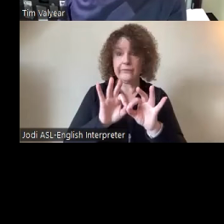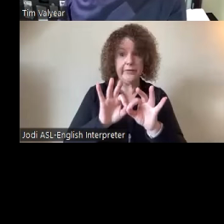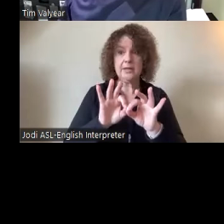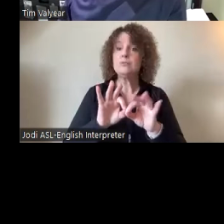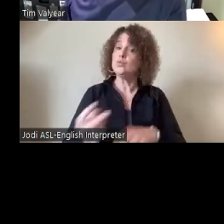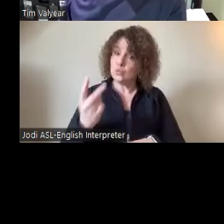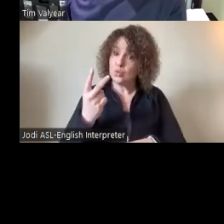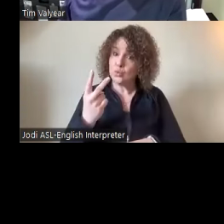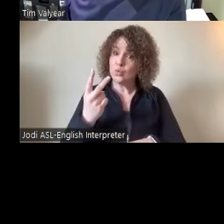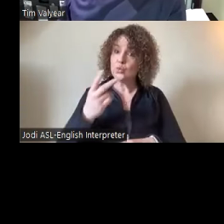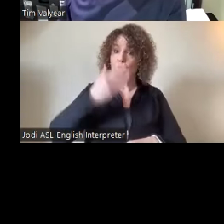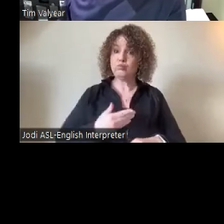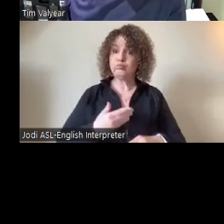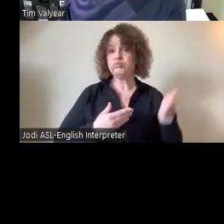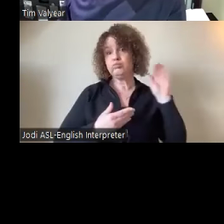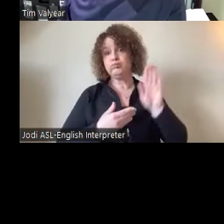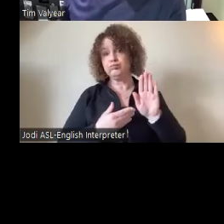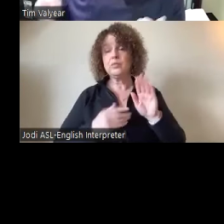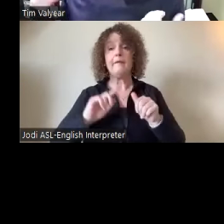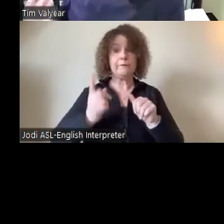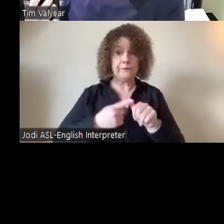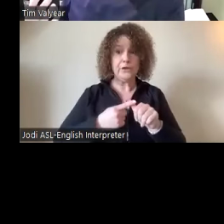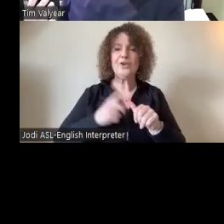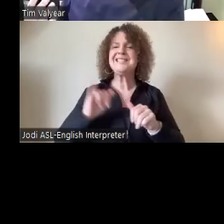appropriate size if you're wearing a gown. So if the gown